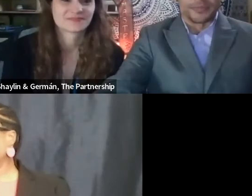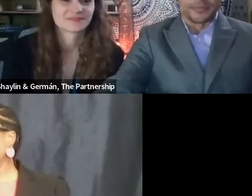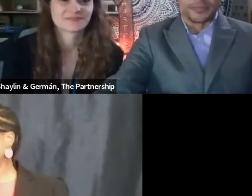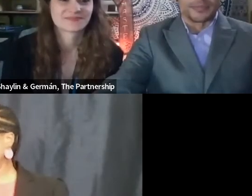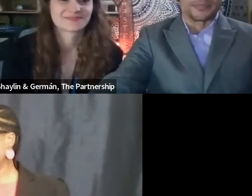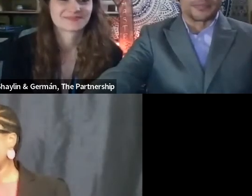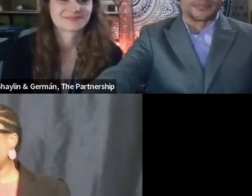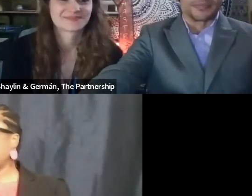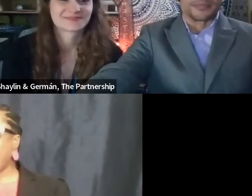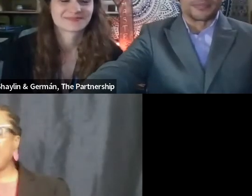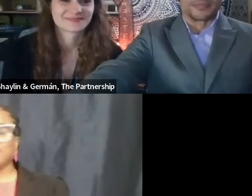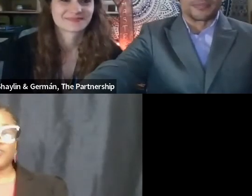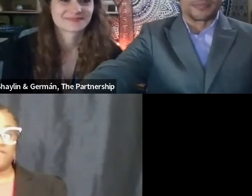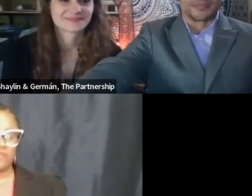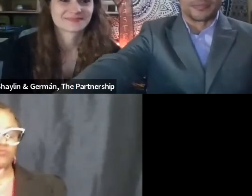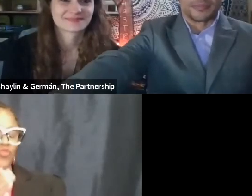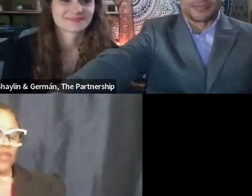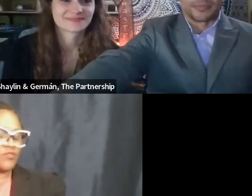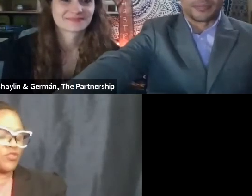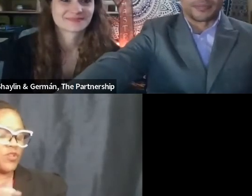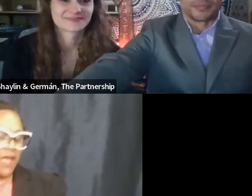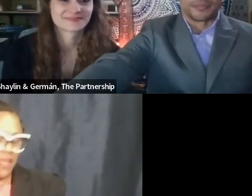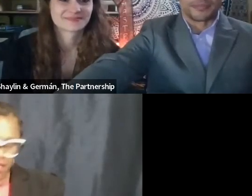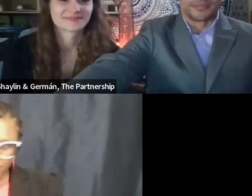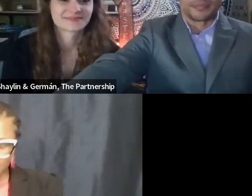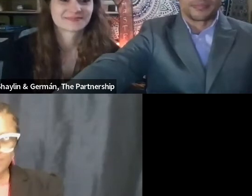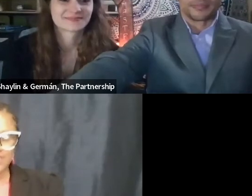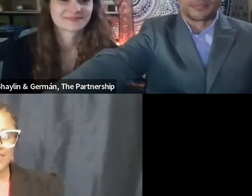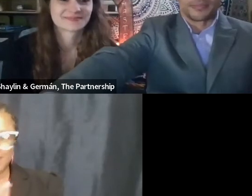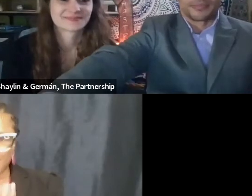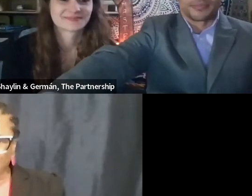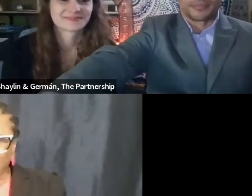Thank you very much. Good afternoon. My apologies that votes and other meetings kept me